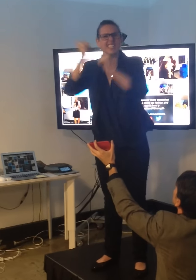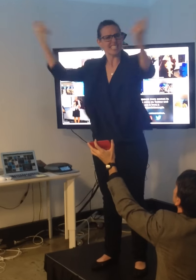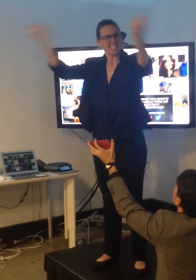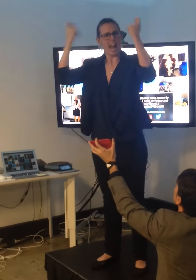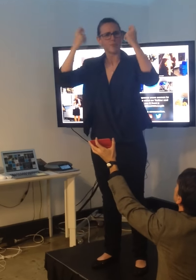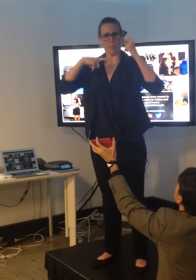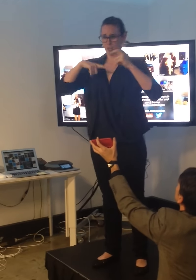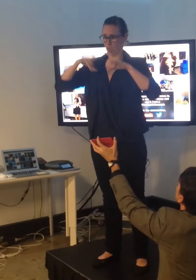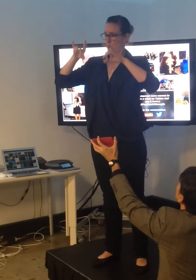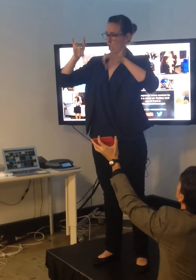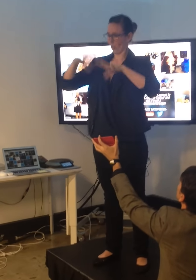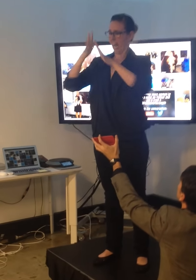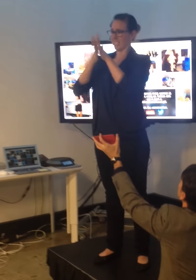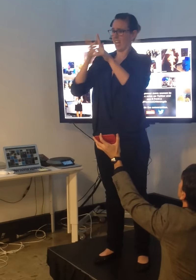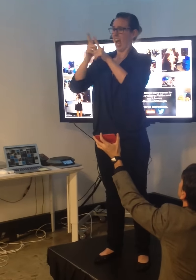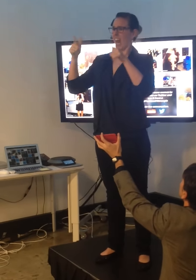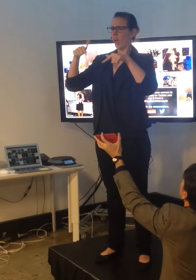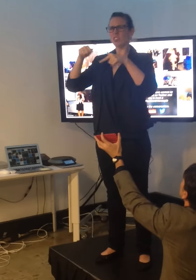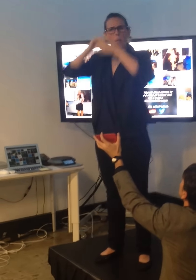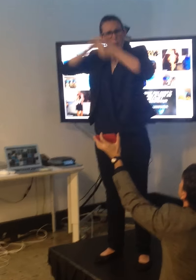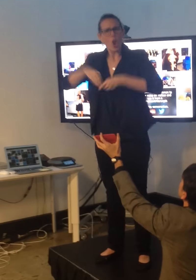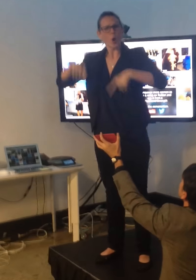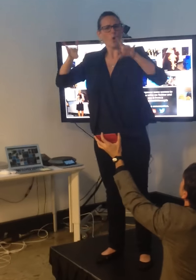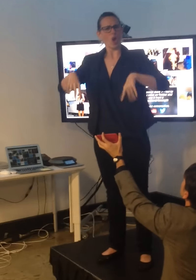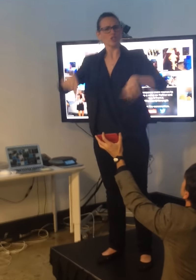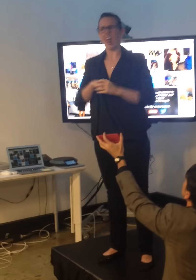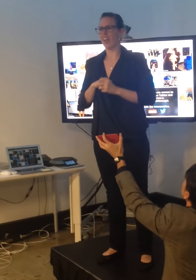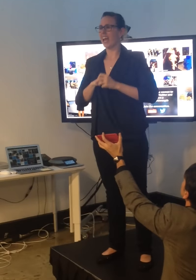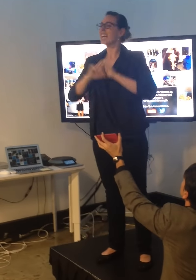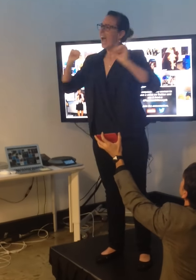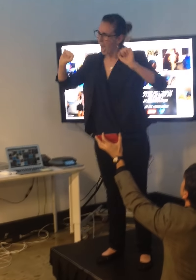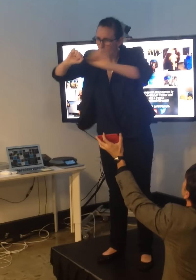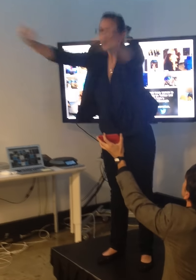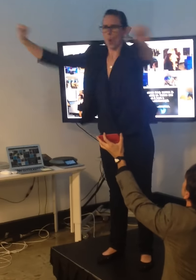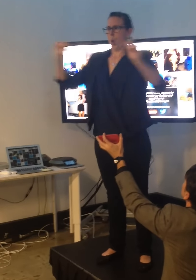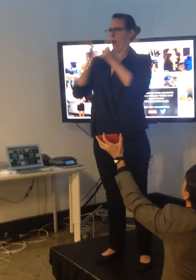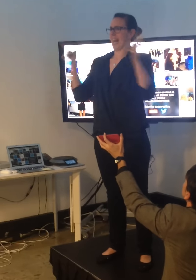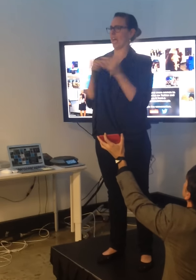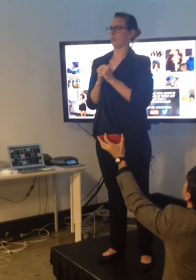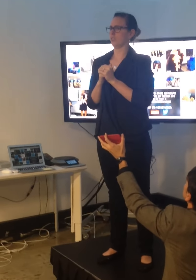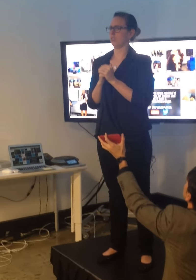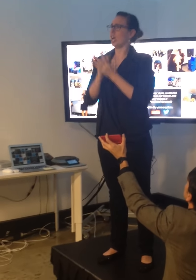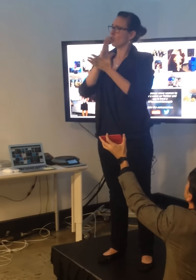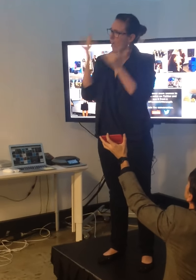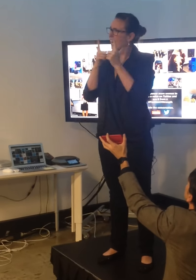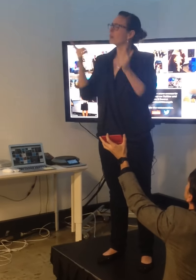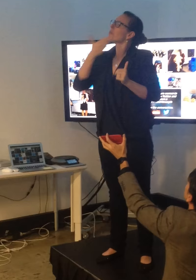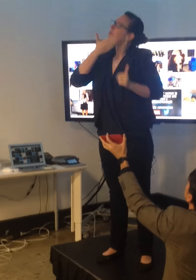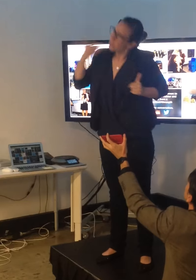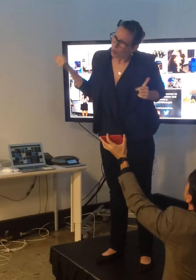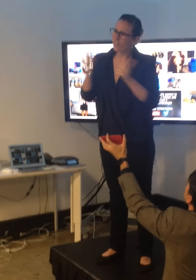We're Australians. We should celebrate Australian Sign Language. It belongs to Australia, for heaven's sake. It's your language.